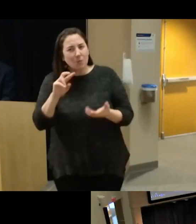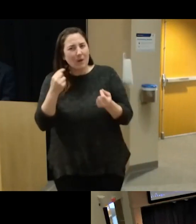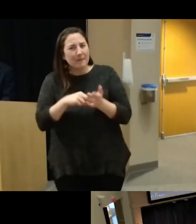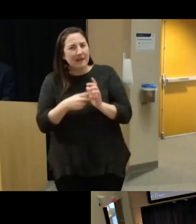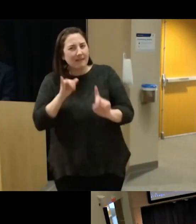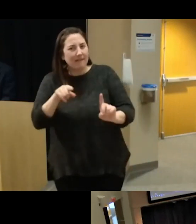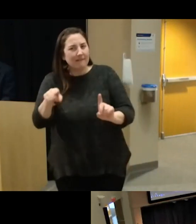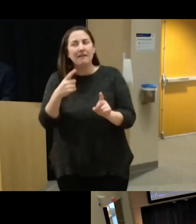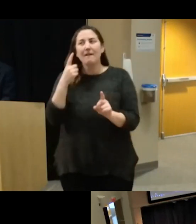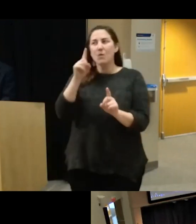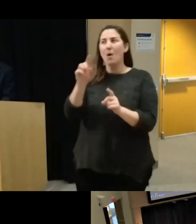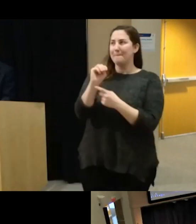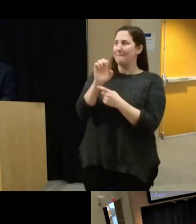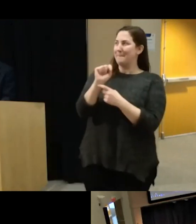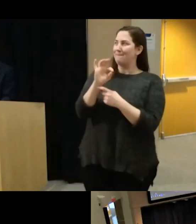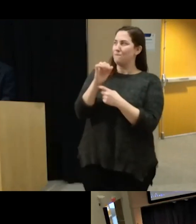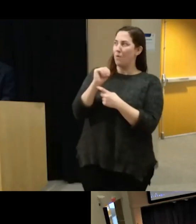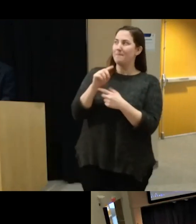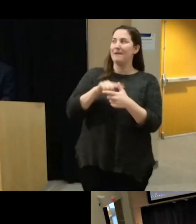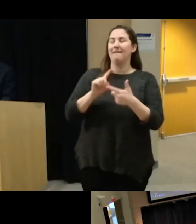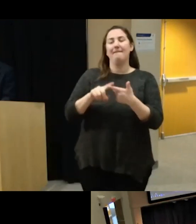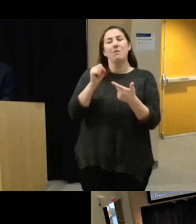with the metformin or the glp-1, for example